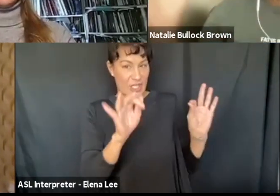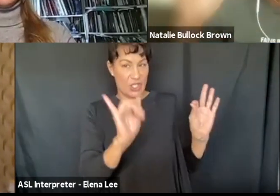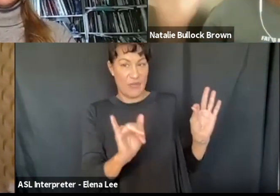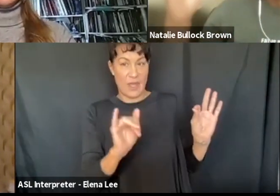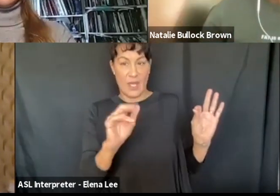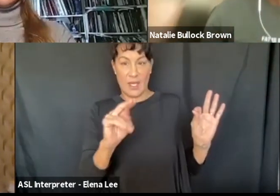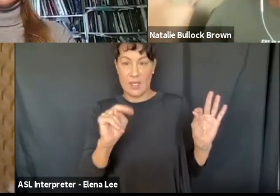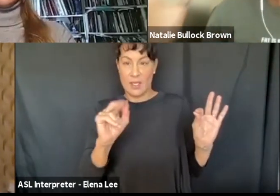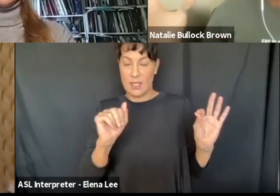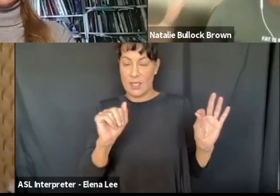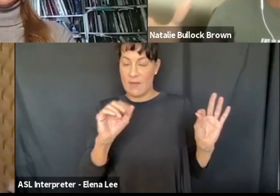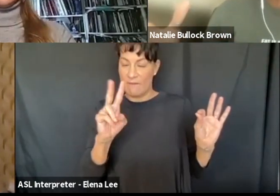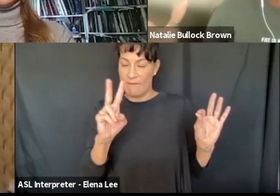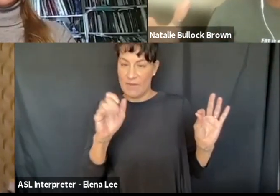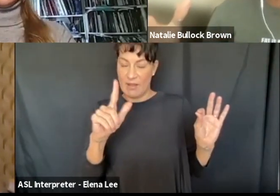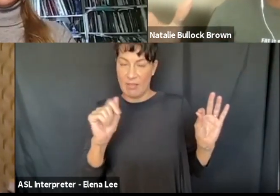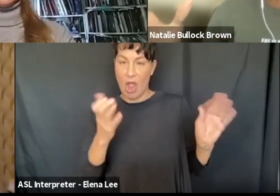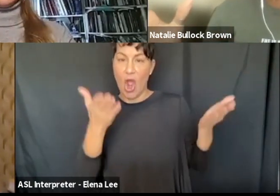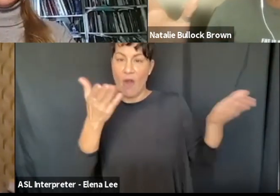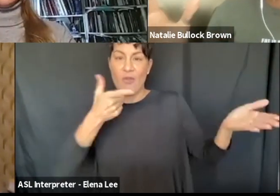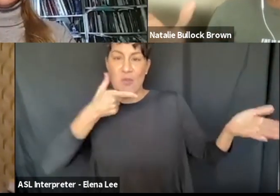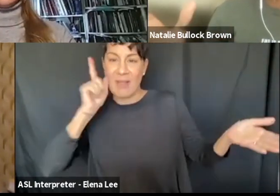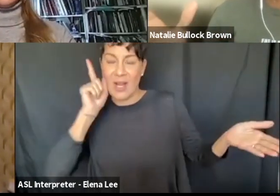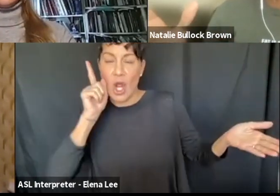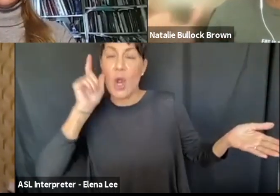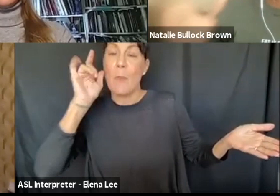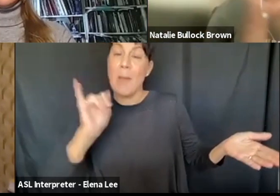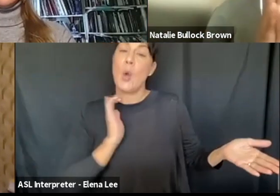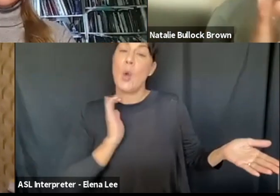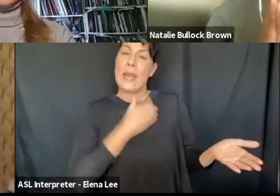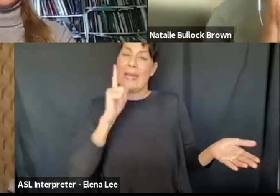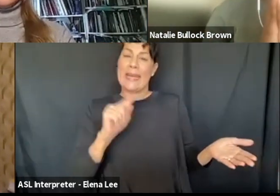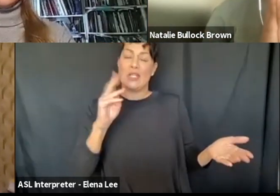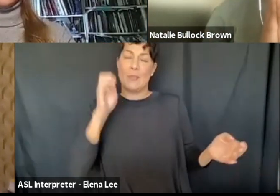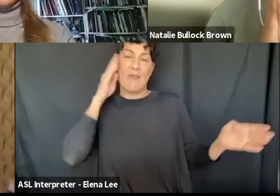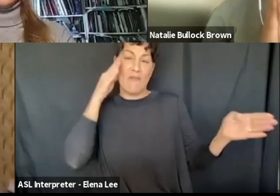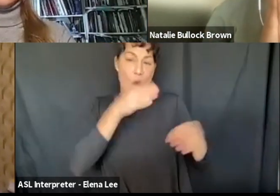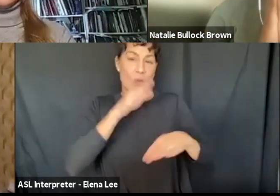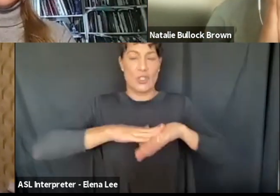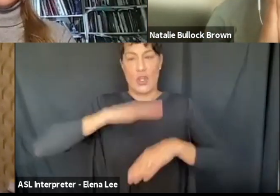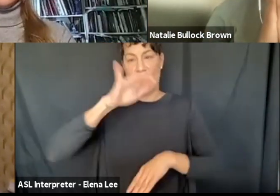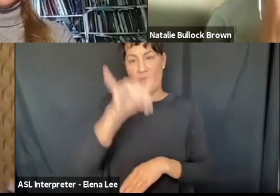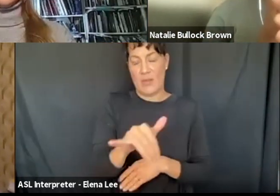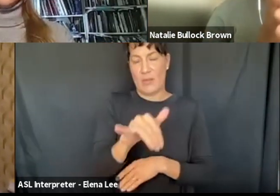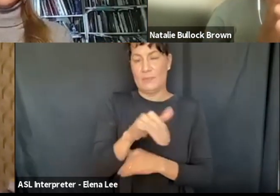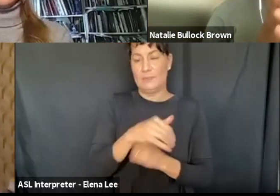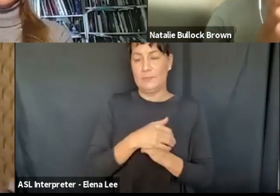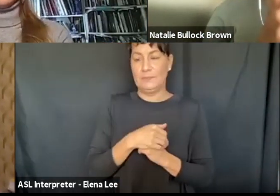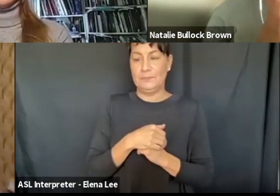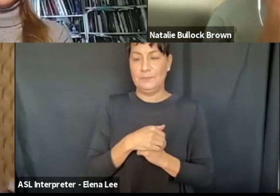That's what we really need to be focused on. And I just wanna just share and contribute